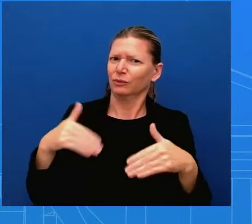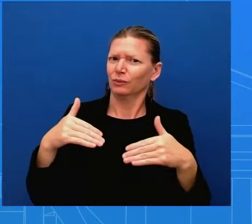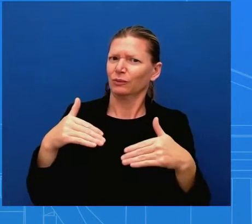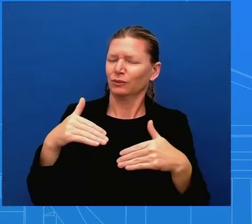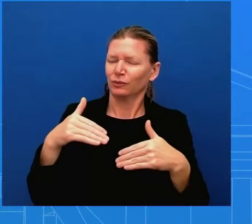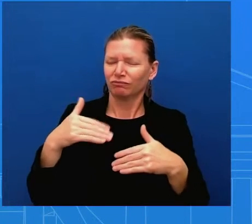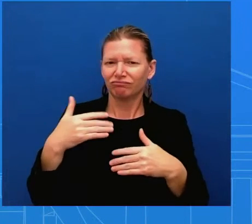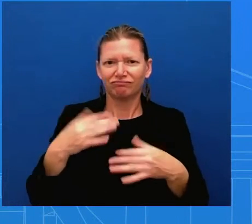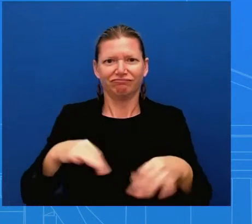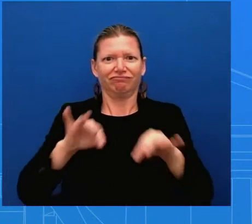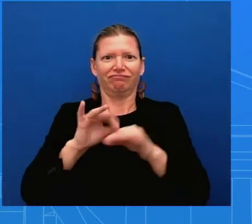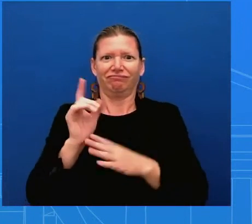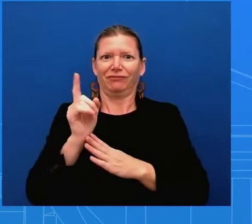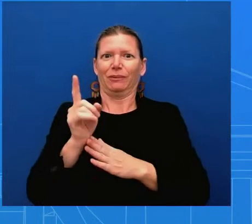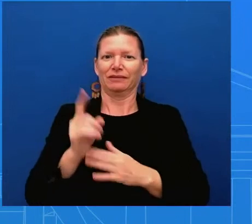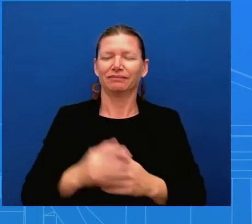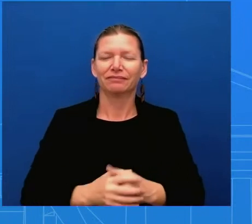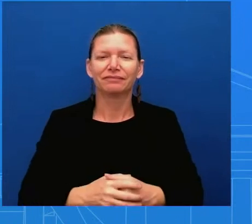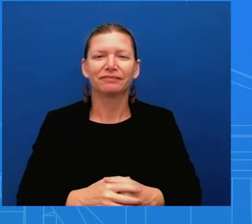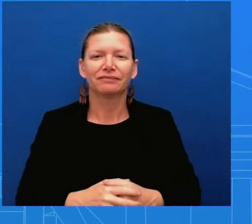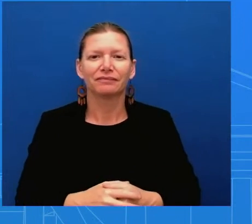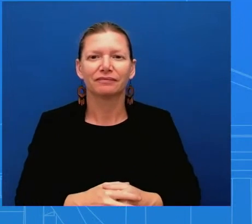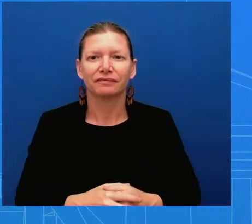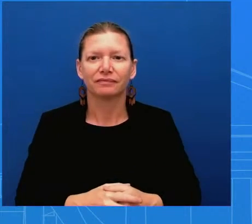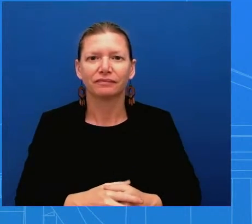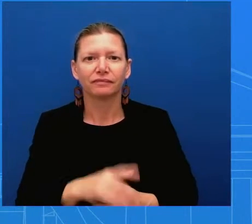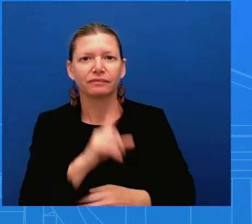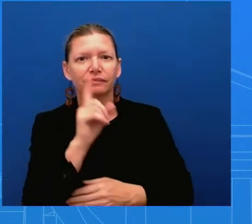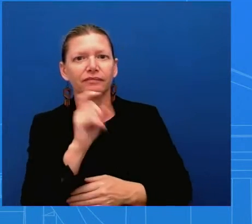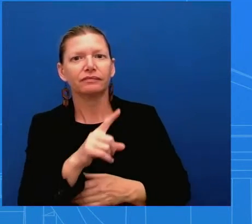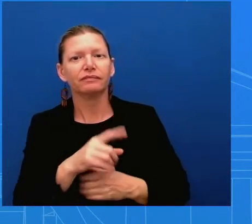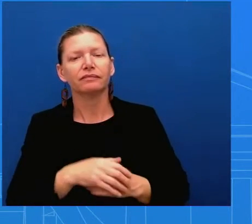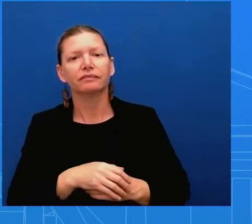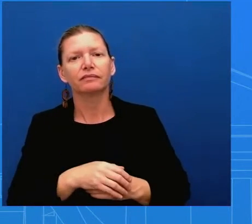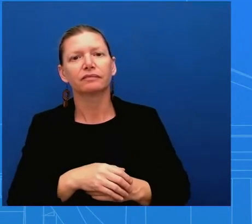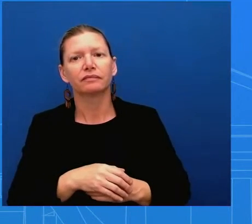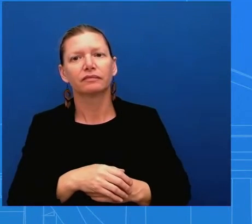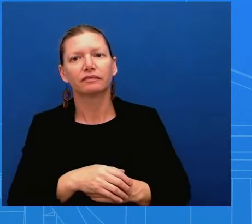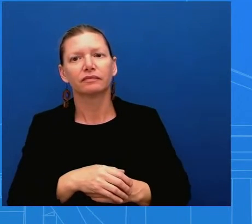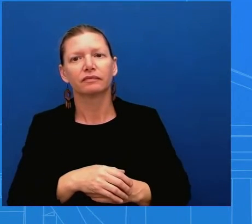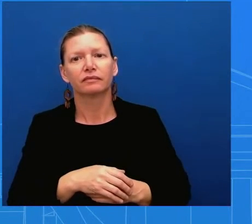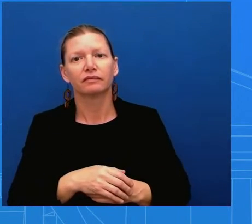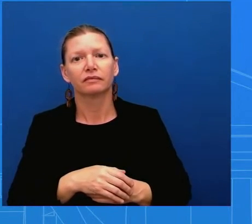Where do deliberations stand on this potential White House plan to allow a certain number